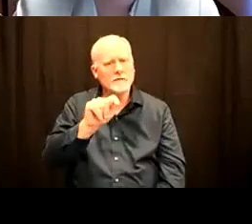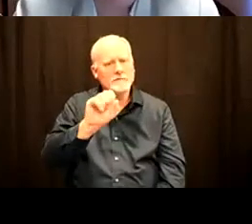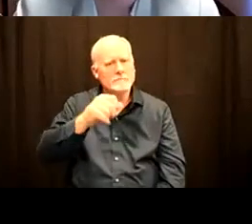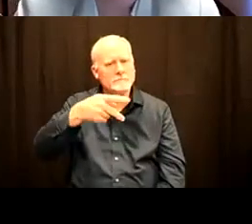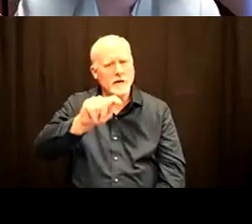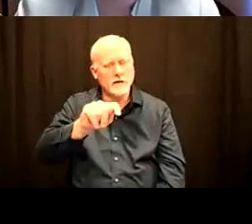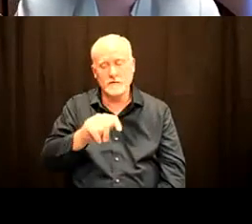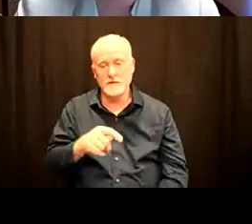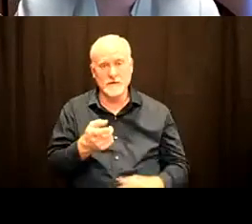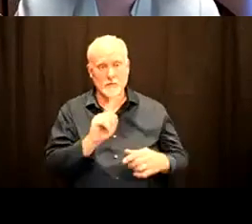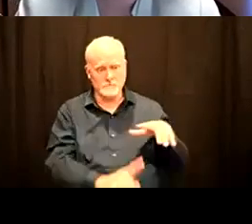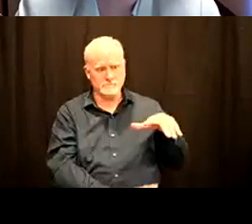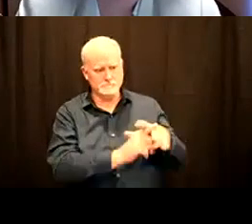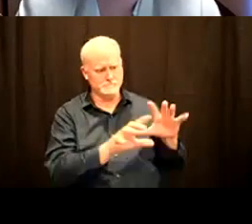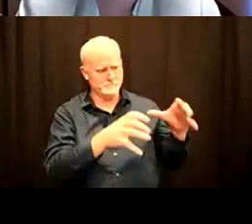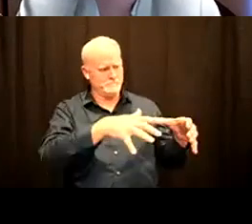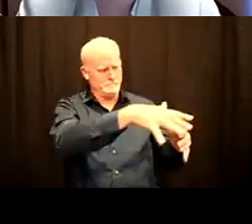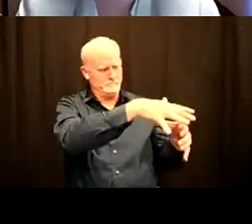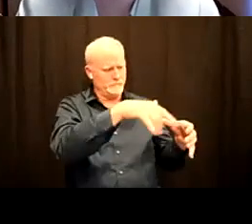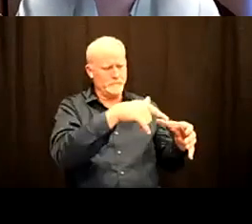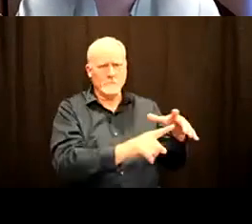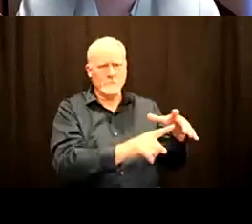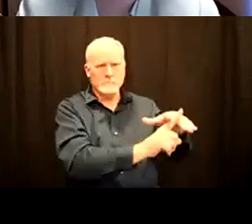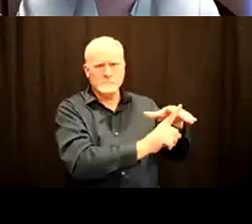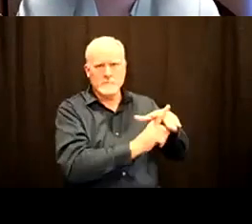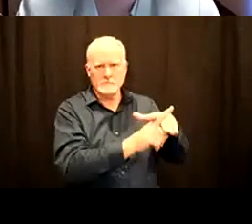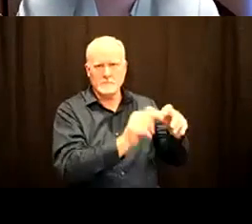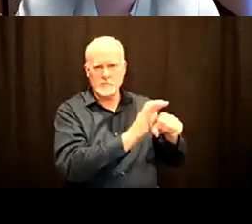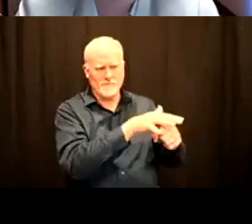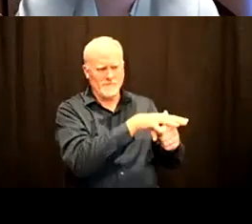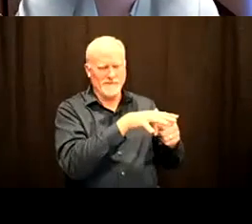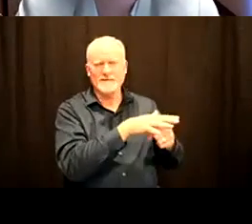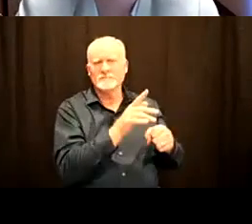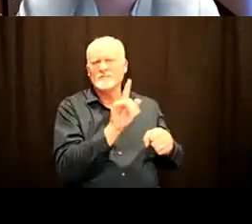positive cases in a shared geographic location or work environment and is ordered at the discretion